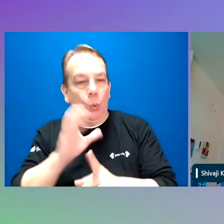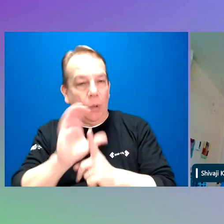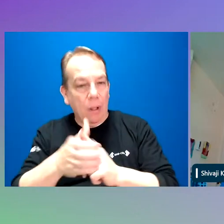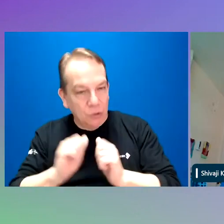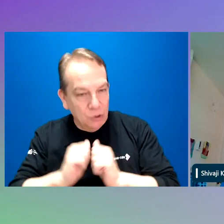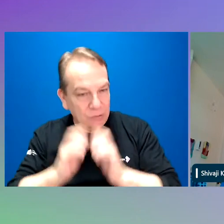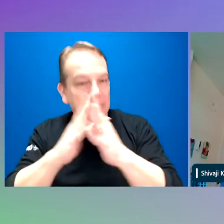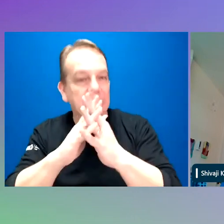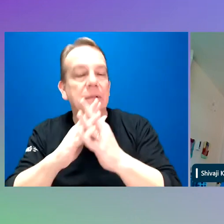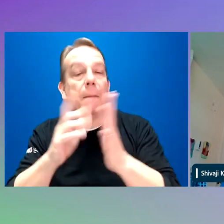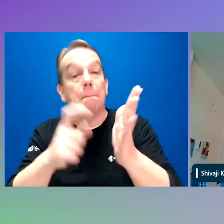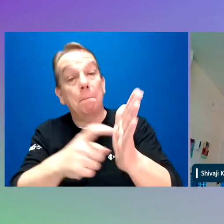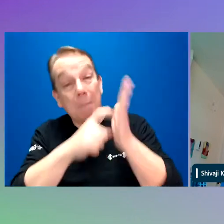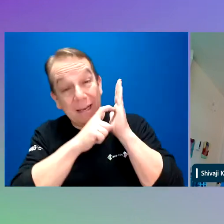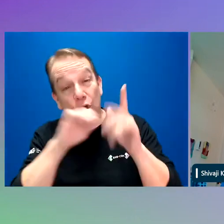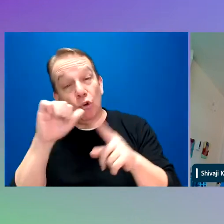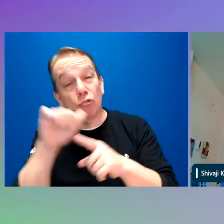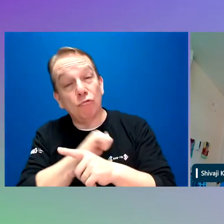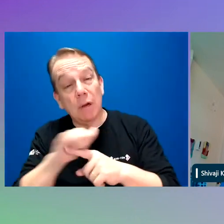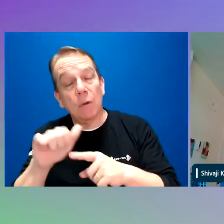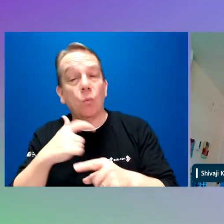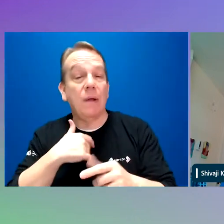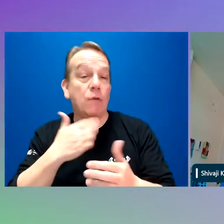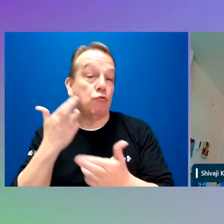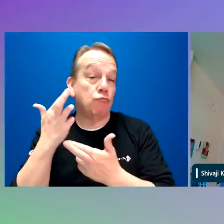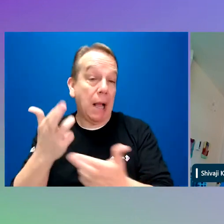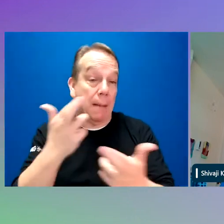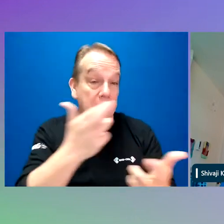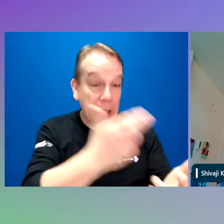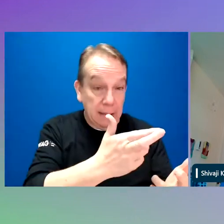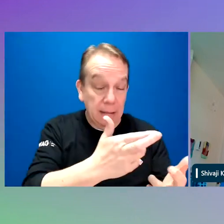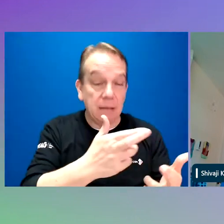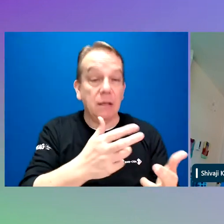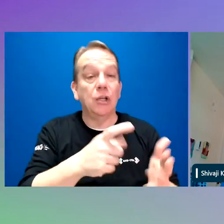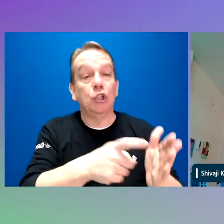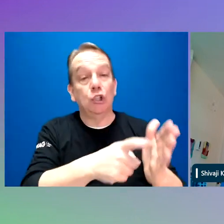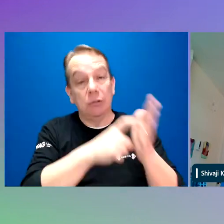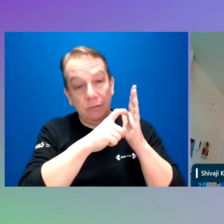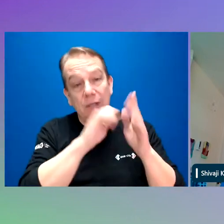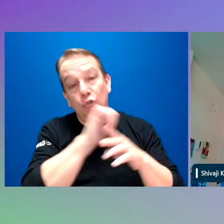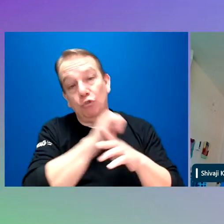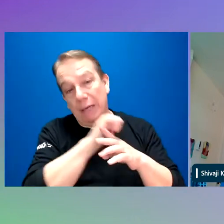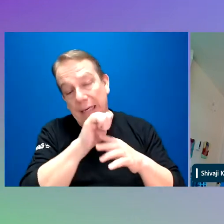recommended training and as I